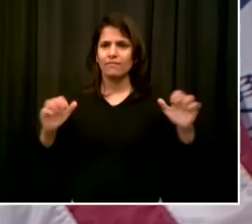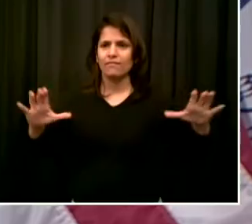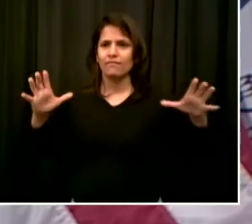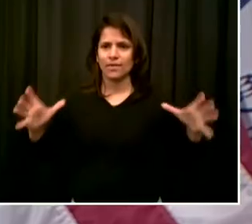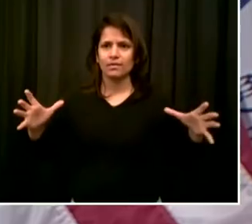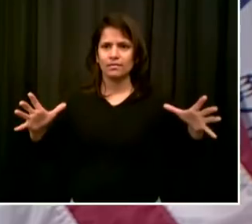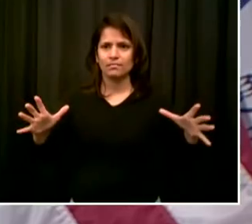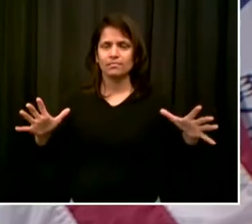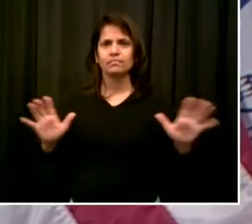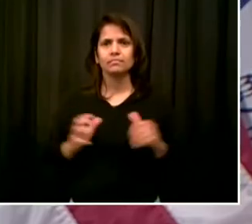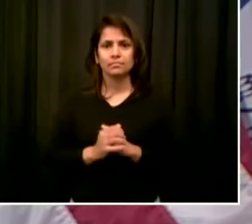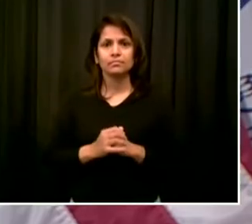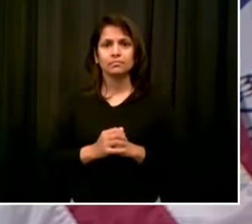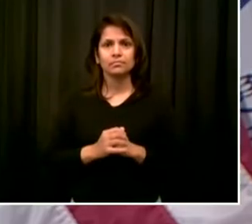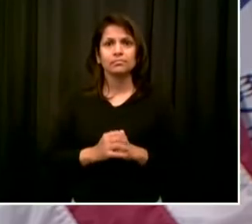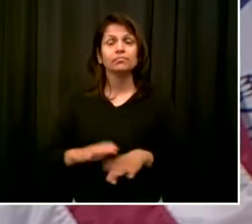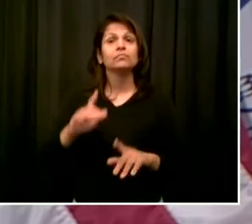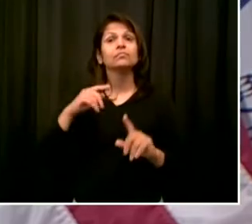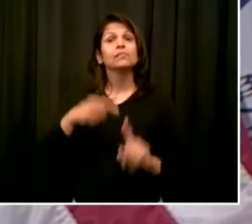EVEYRON ESAE FANHD OW WE CAN DO